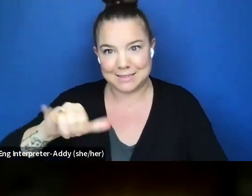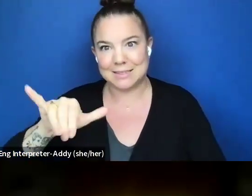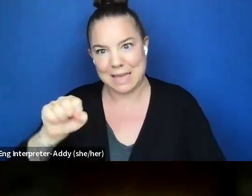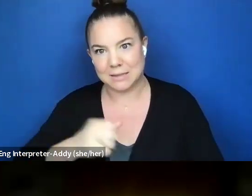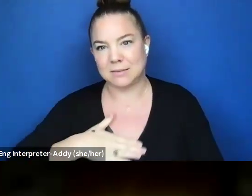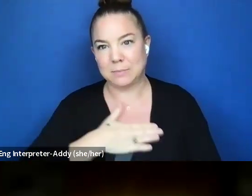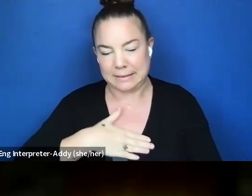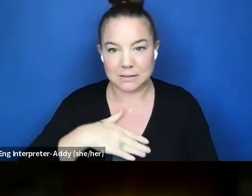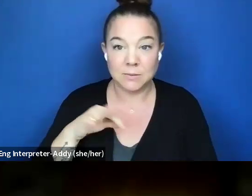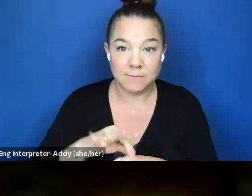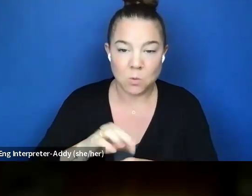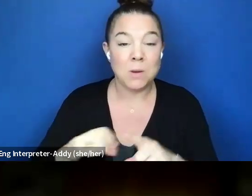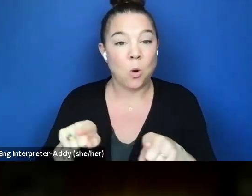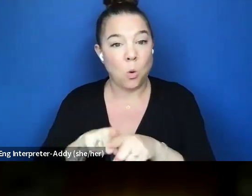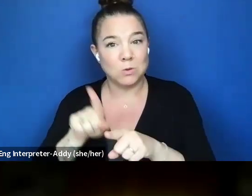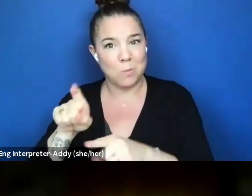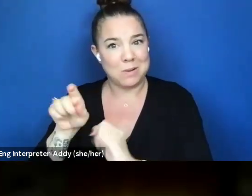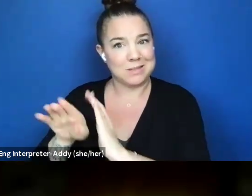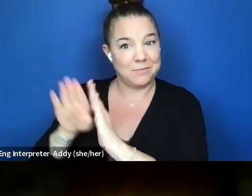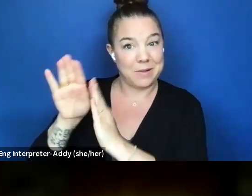Brooke Wilson (she/her): But you also have to develop a relationship with